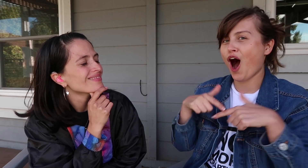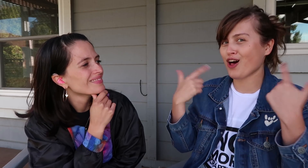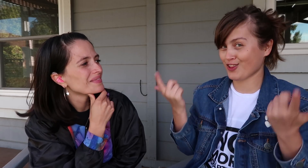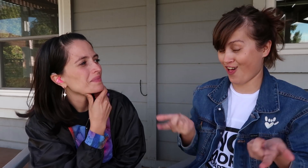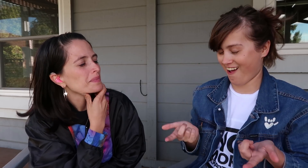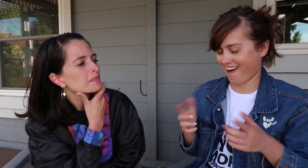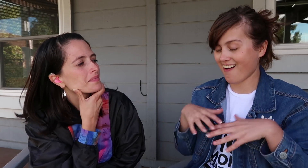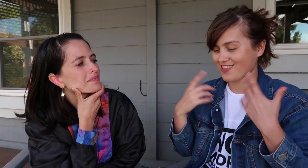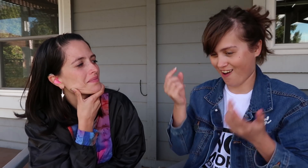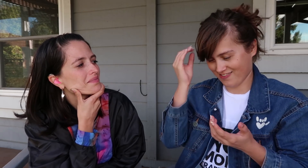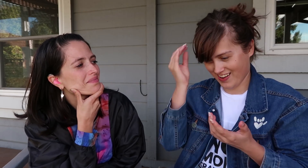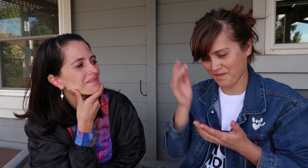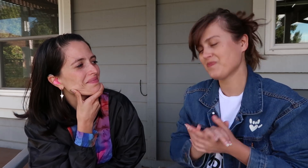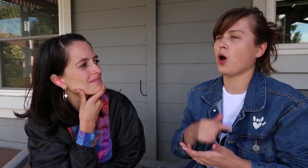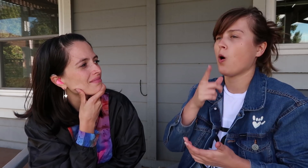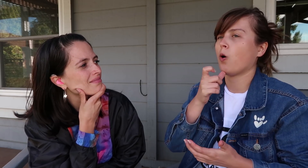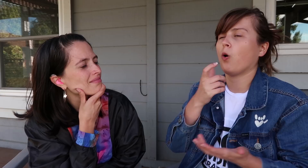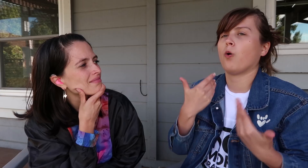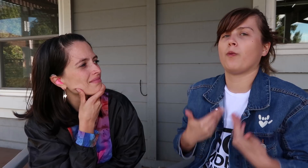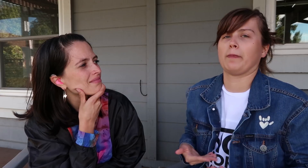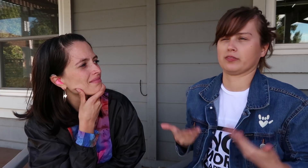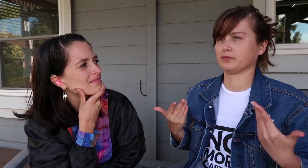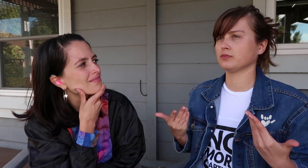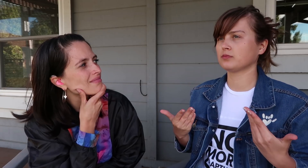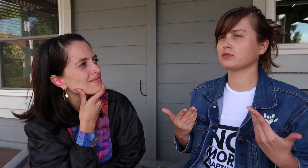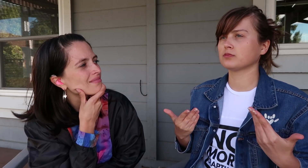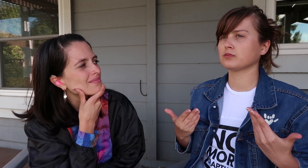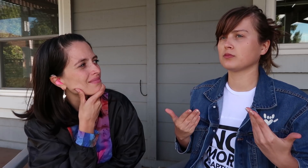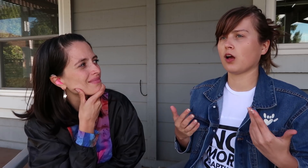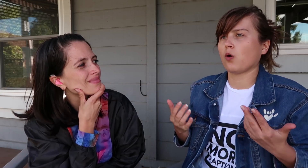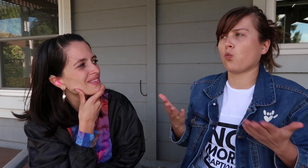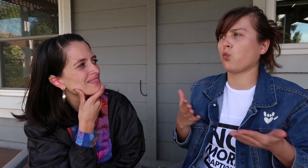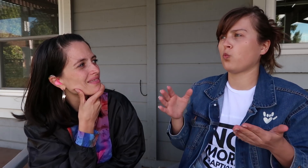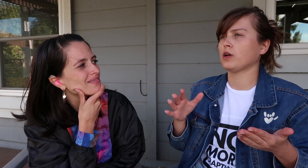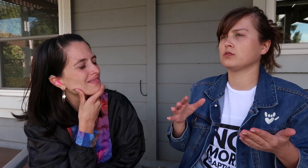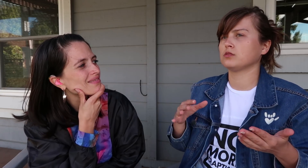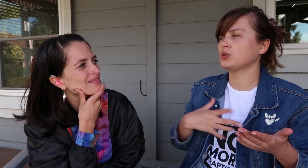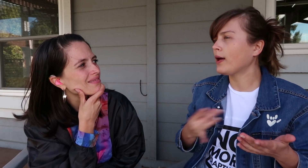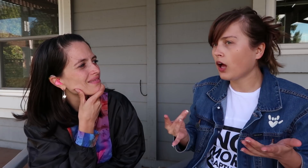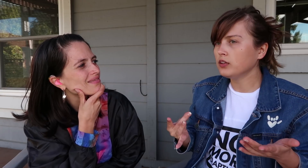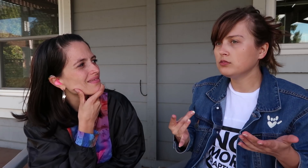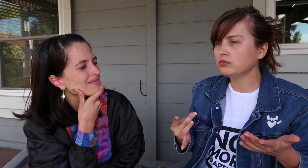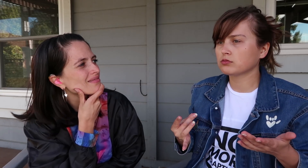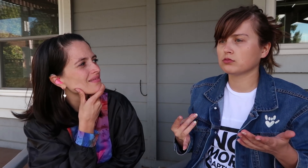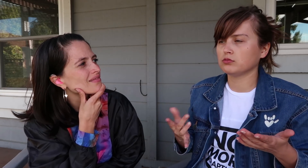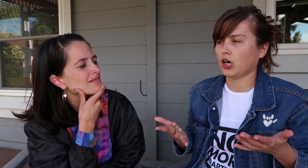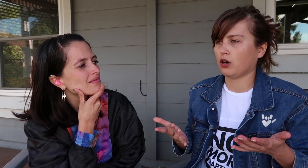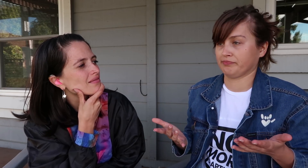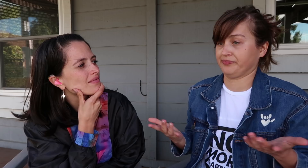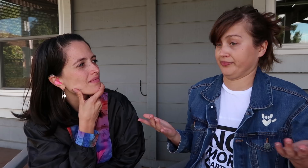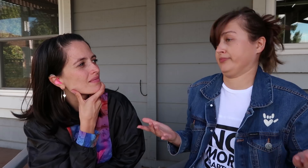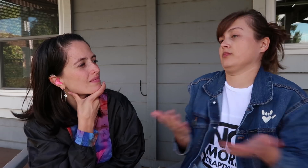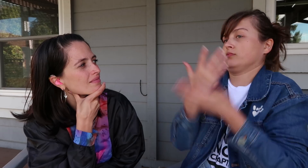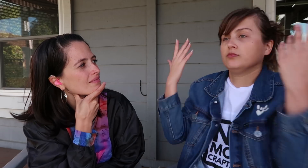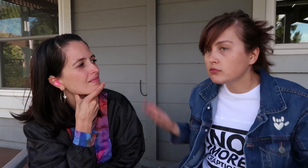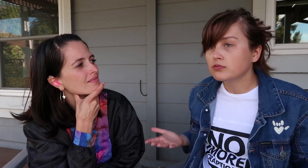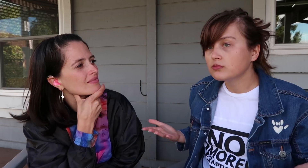A lot of time to think about who I was, my interests, anything.